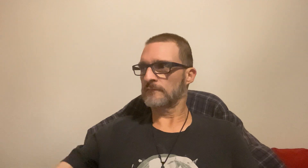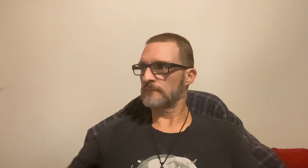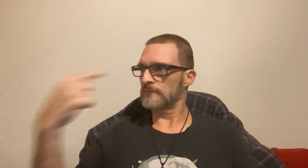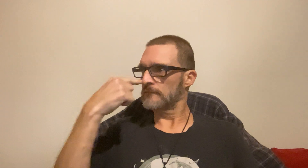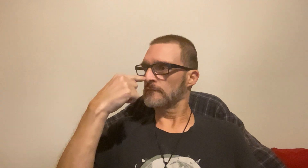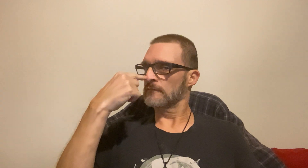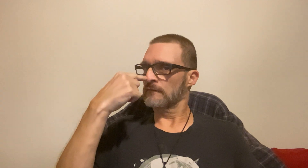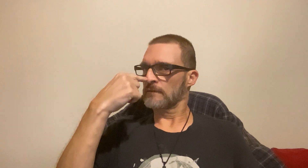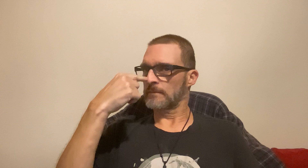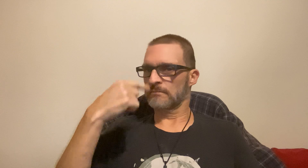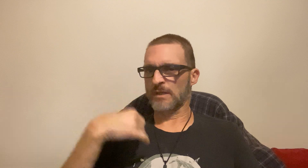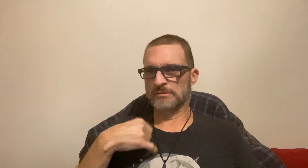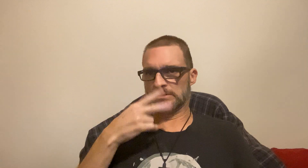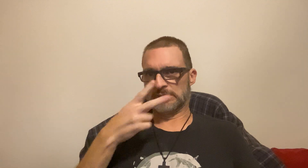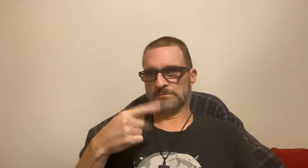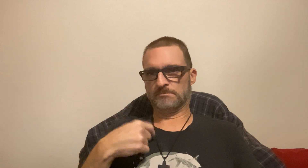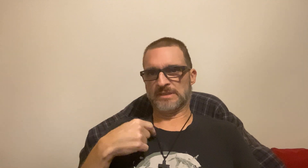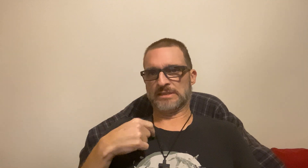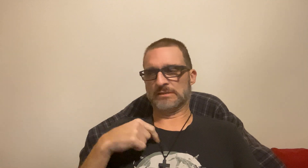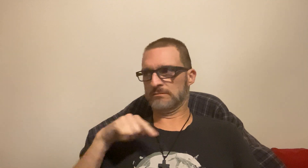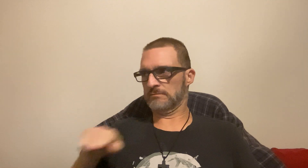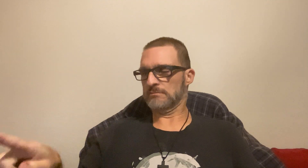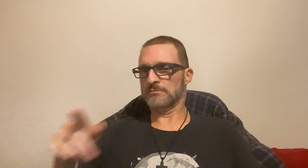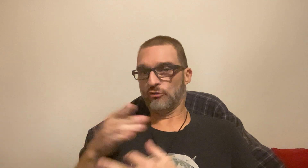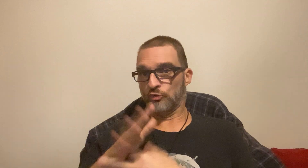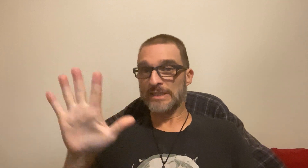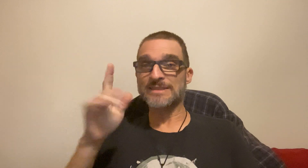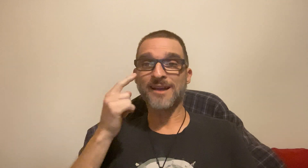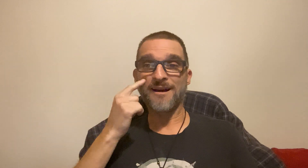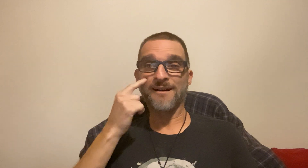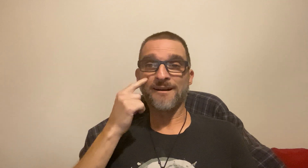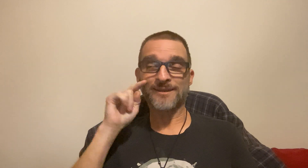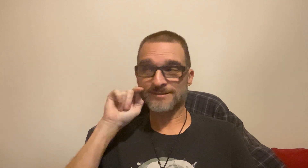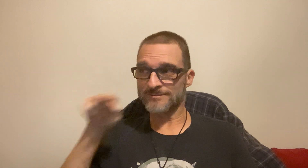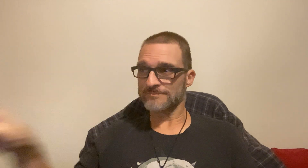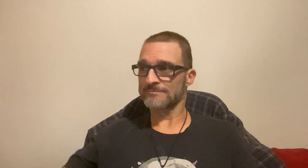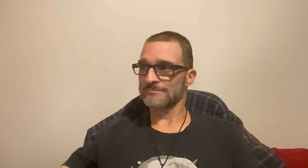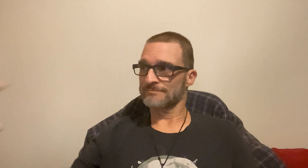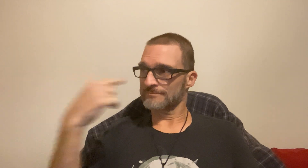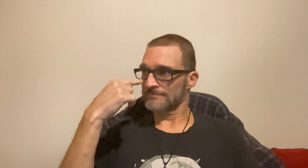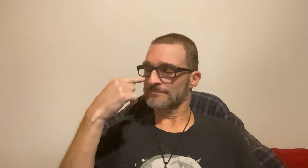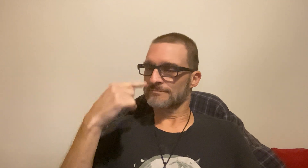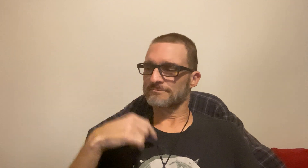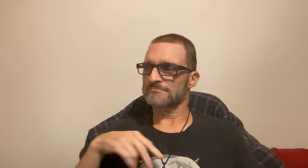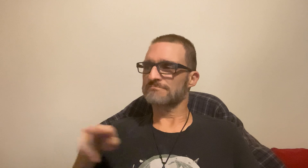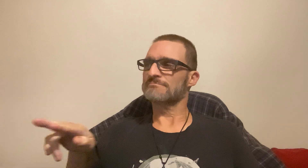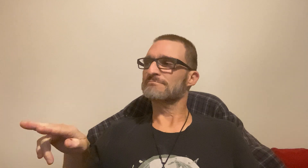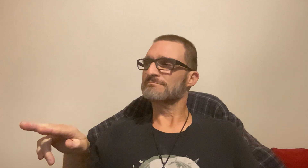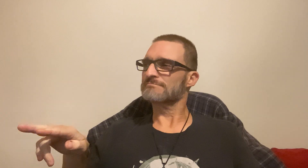I could see myself in the reflection of its eyes. I could see me through its eyes.